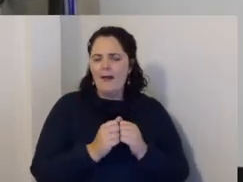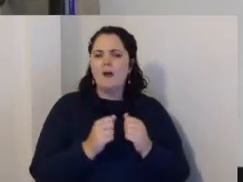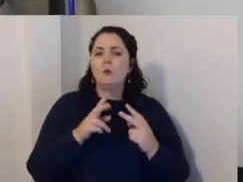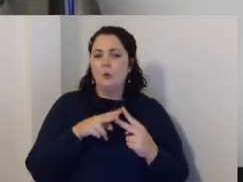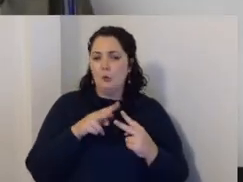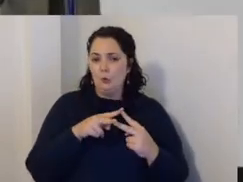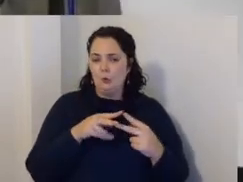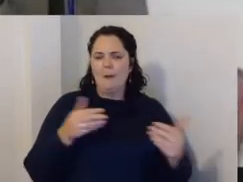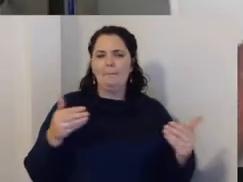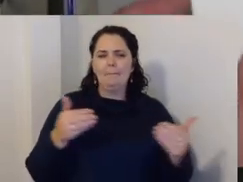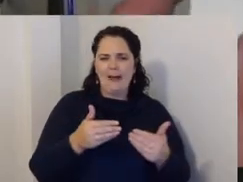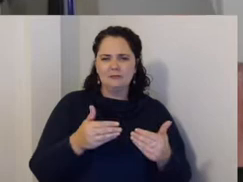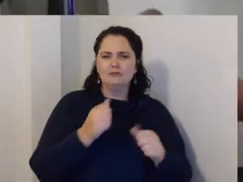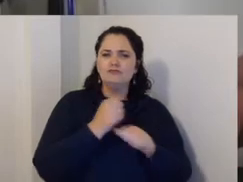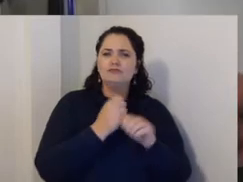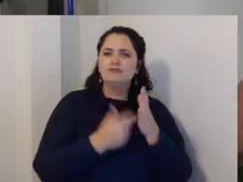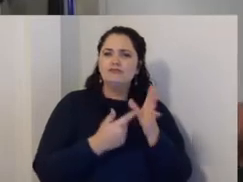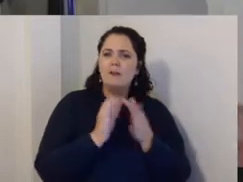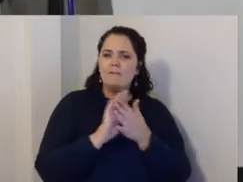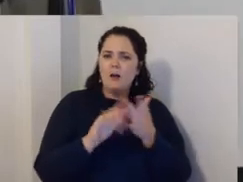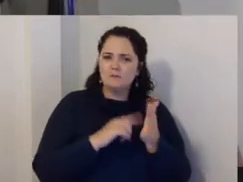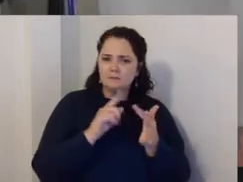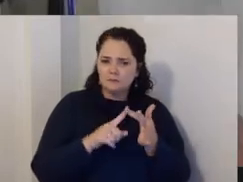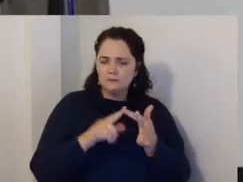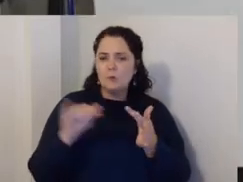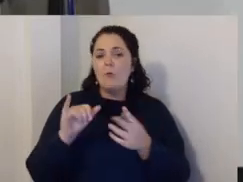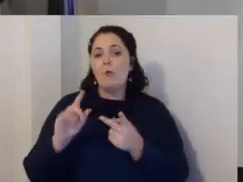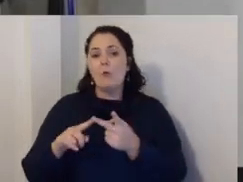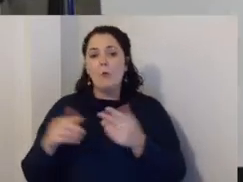The paper that I have here which is best for graphite is ordinary white drawing paper